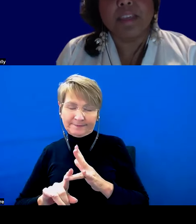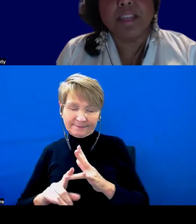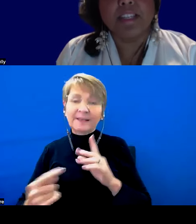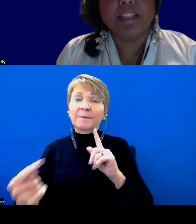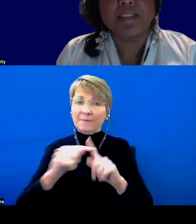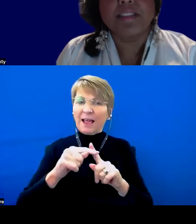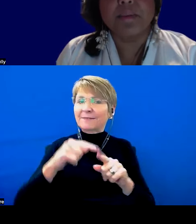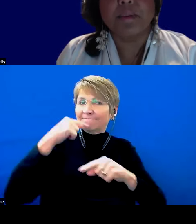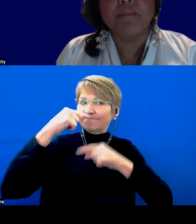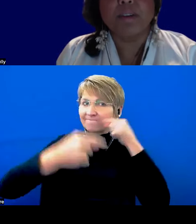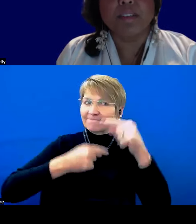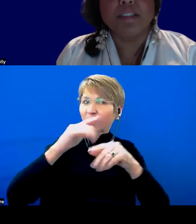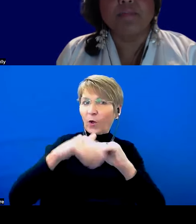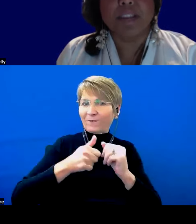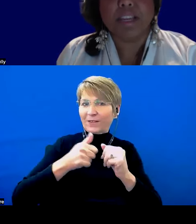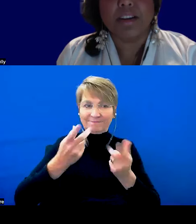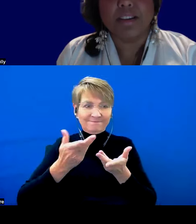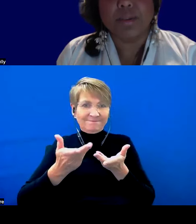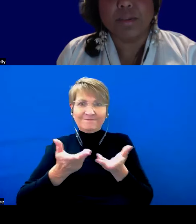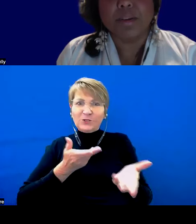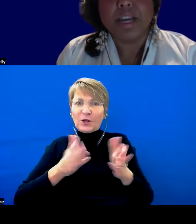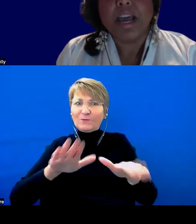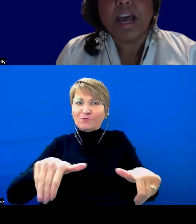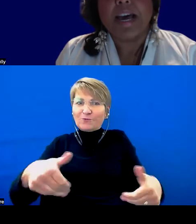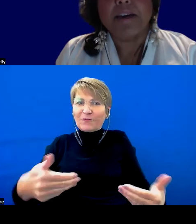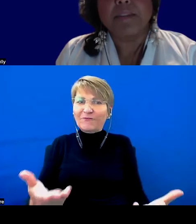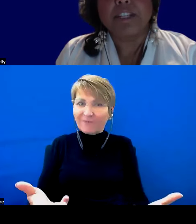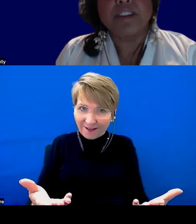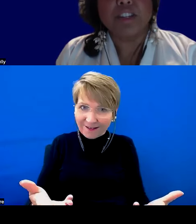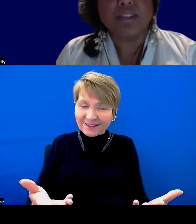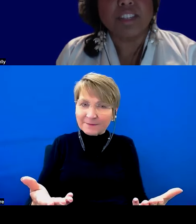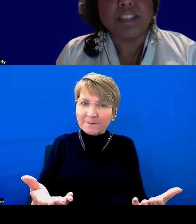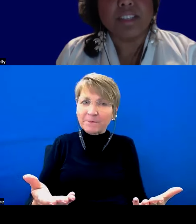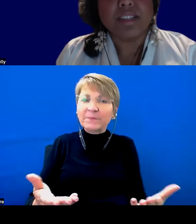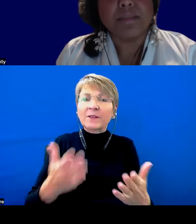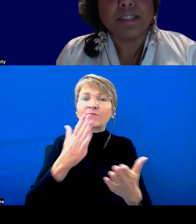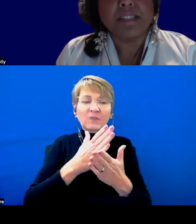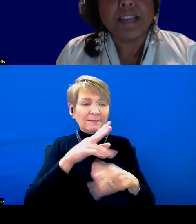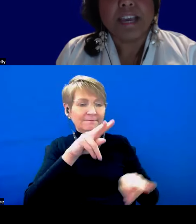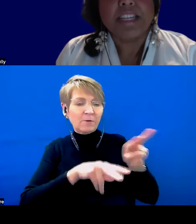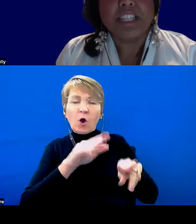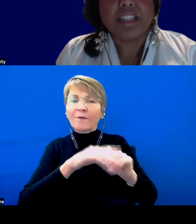into the service that we most recognise for which is functional vision assessments. Additionally